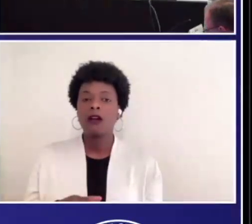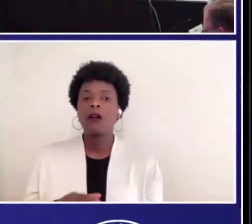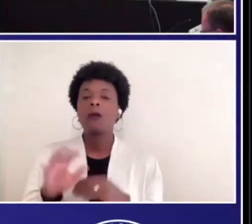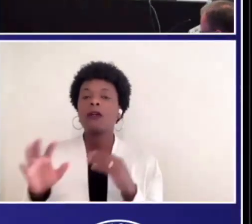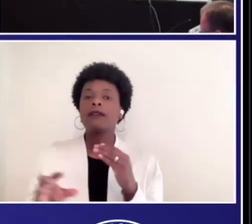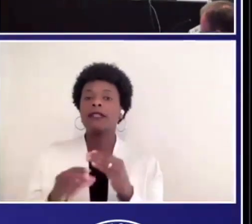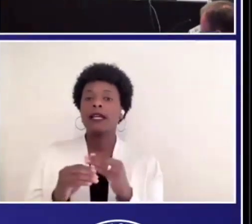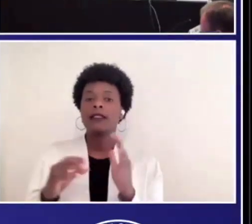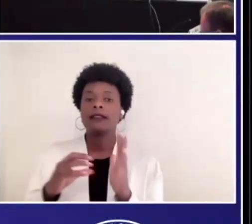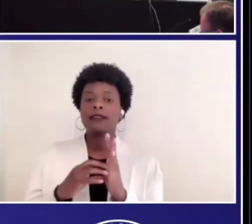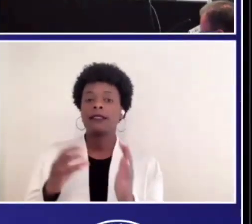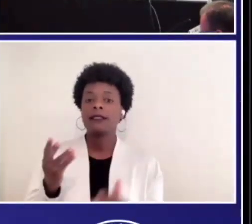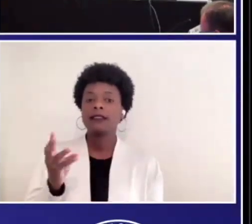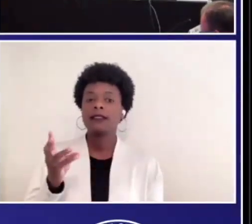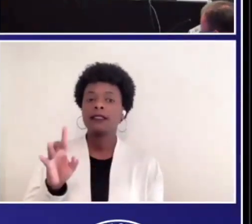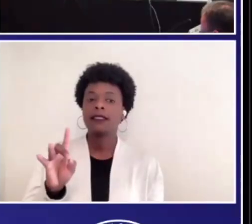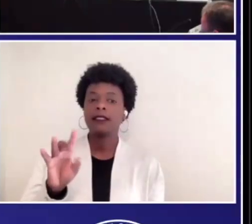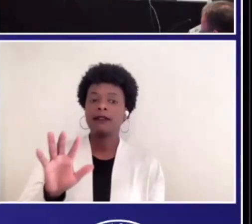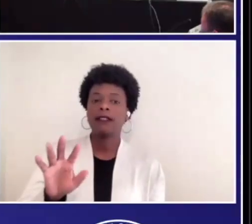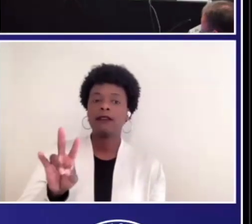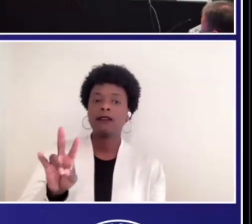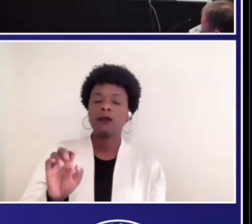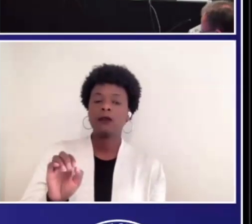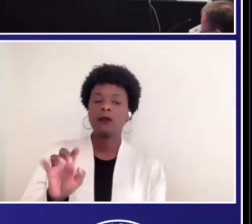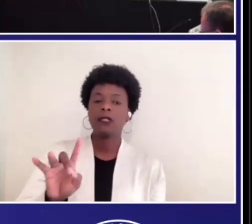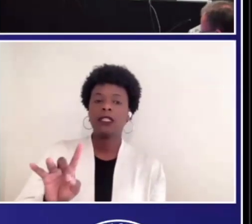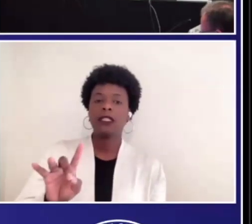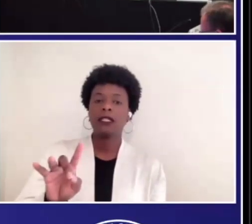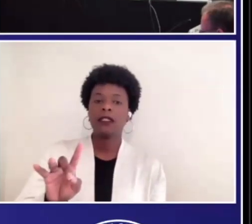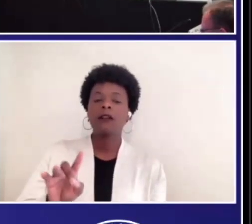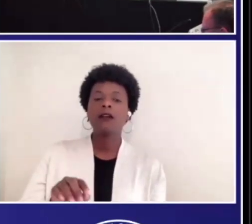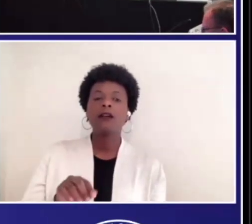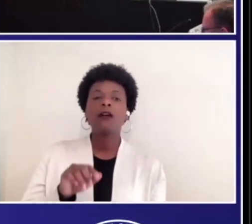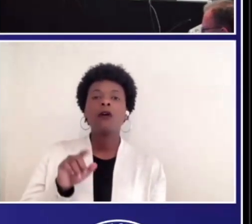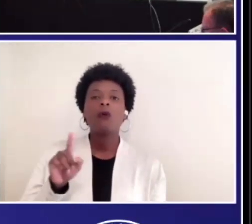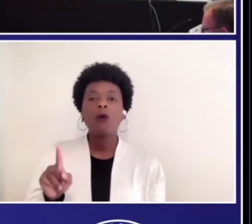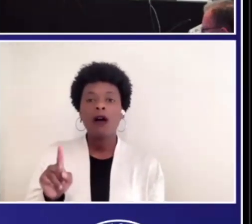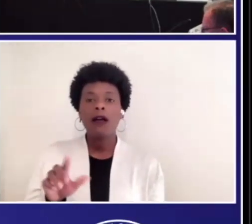685.208(1) and later (b)(2).